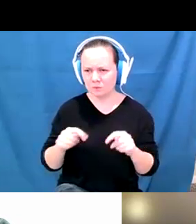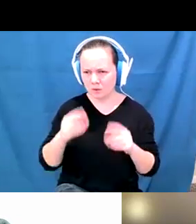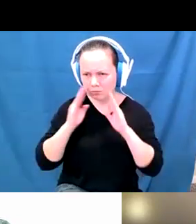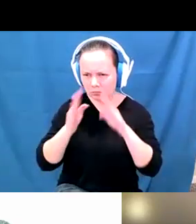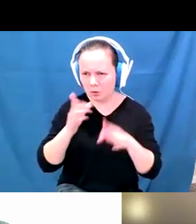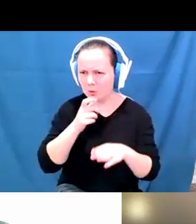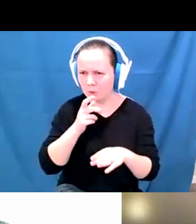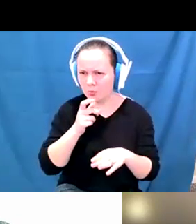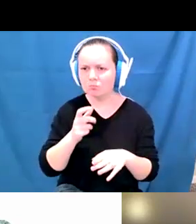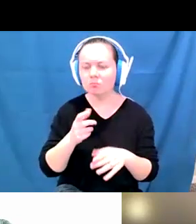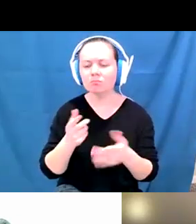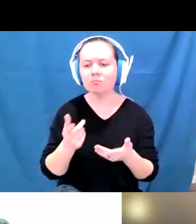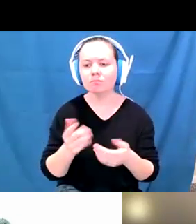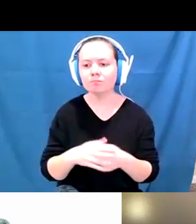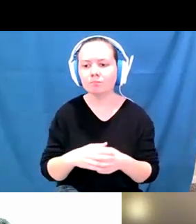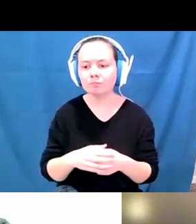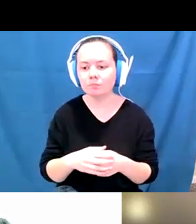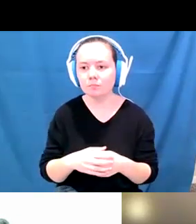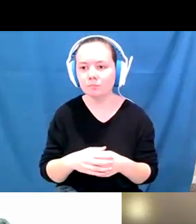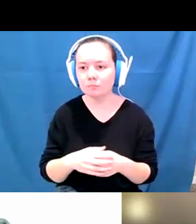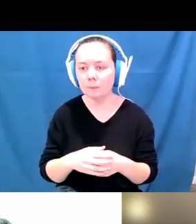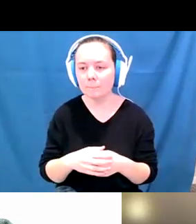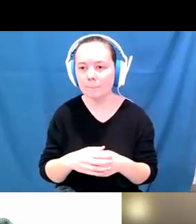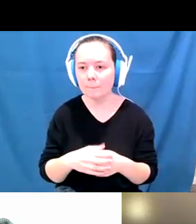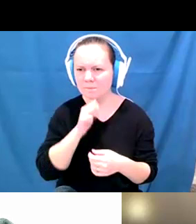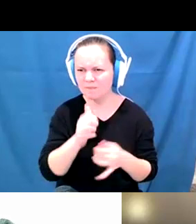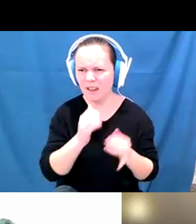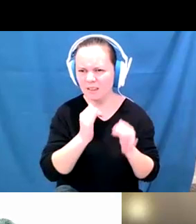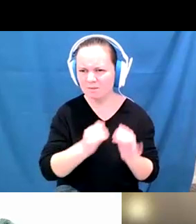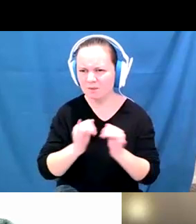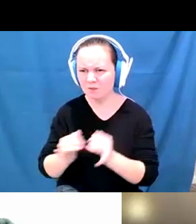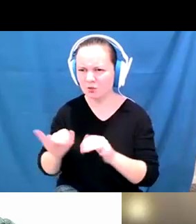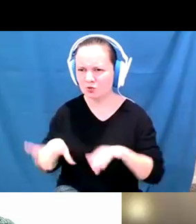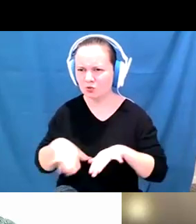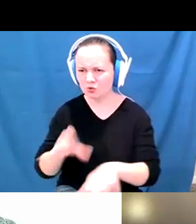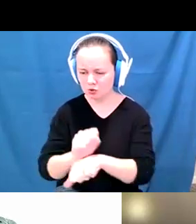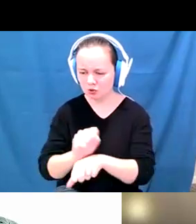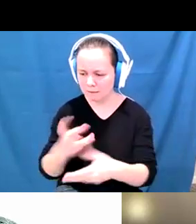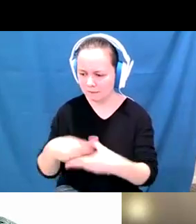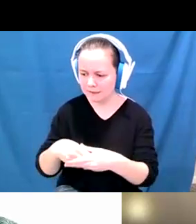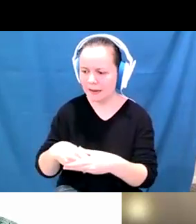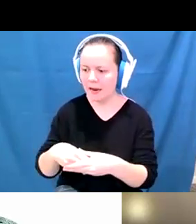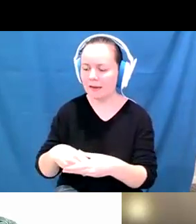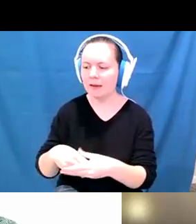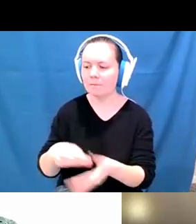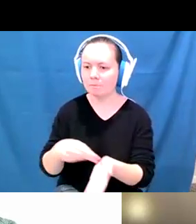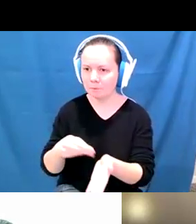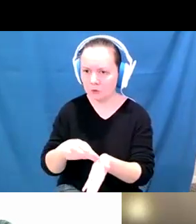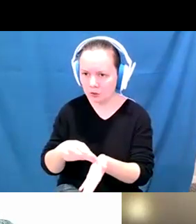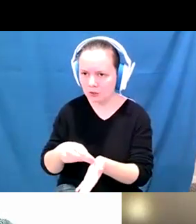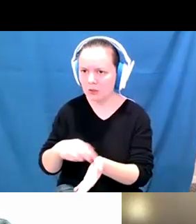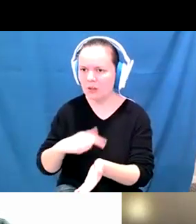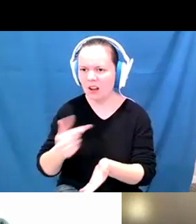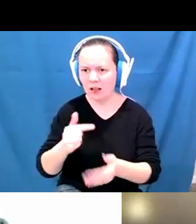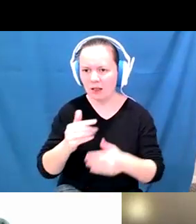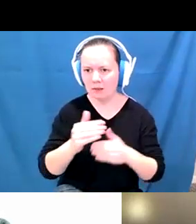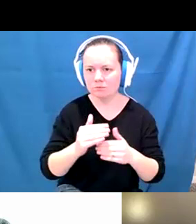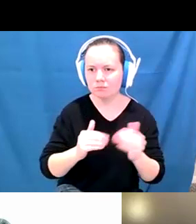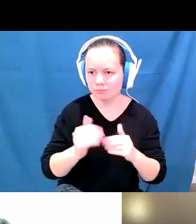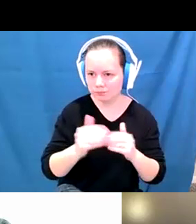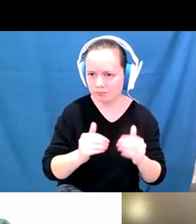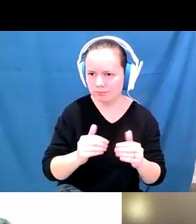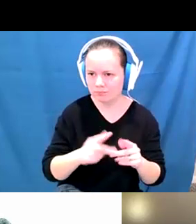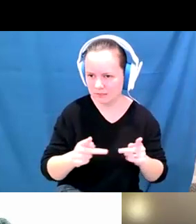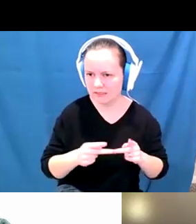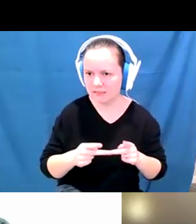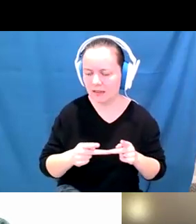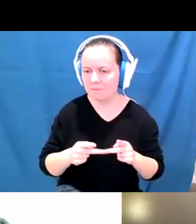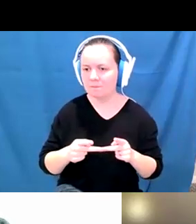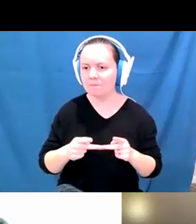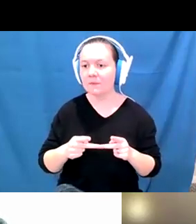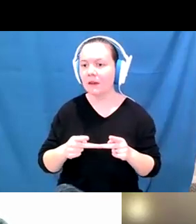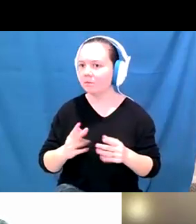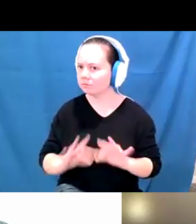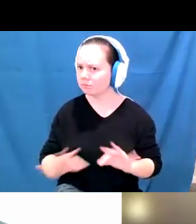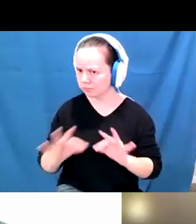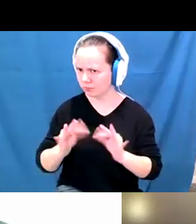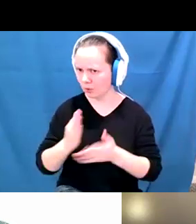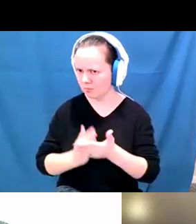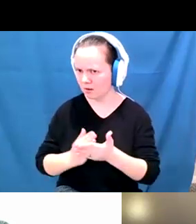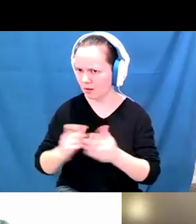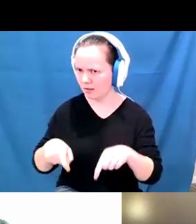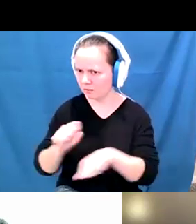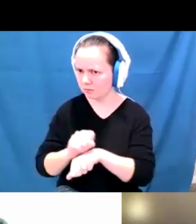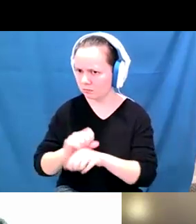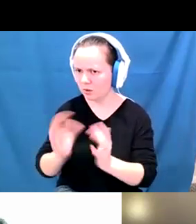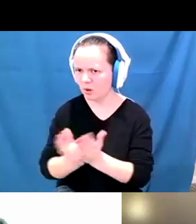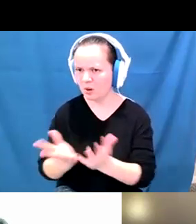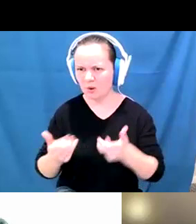are not the individuals that do this job in a nursing facility or another institutional setting. They're very valuable members of this continuum, but we're really trying to focus more broadly on those